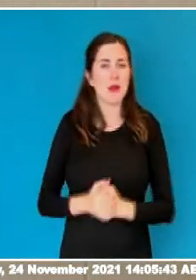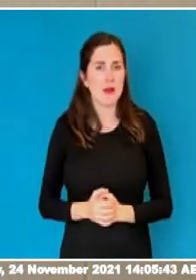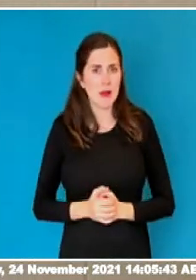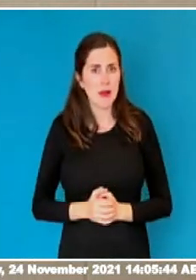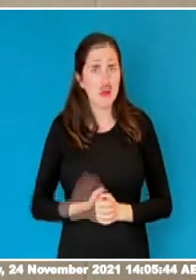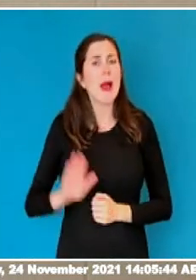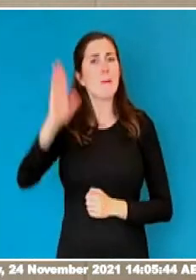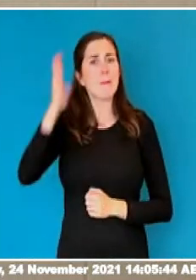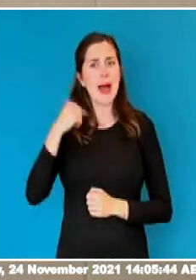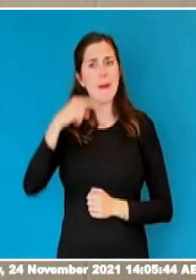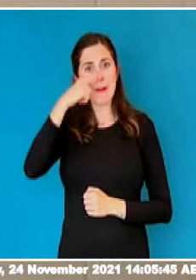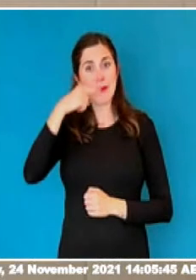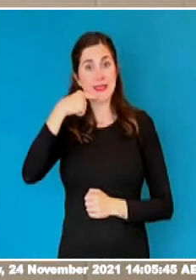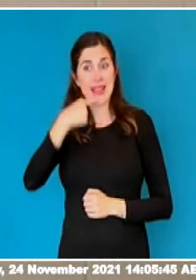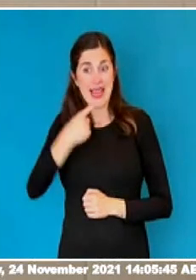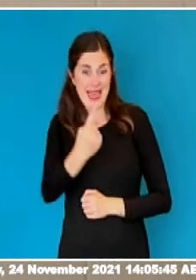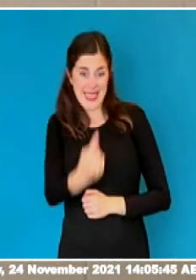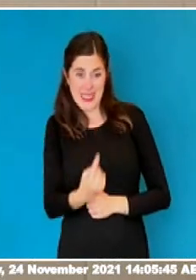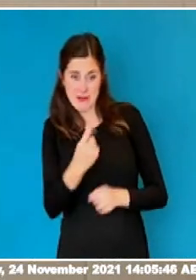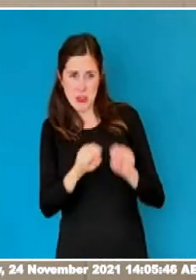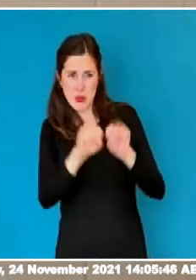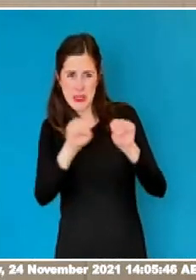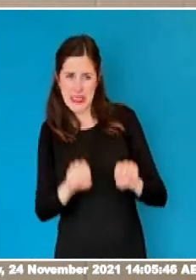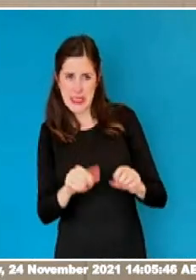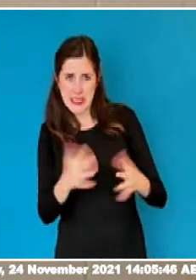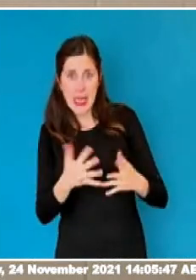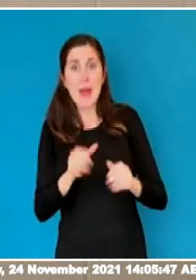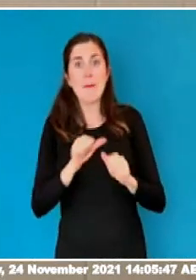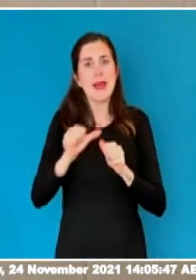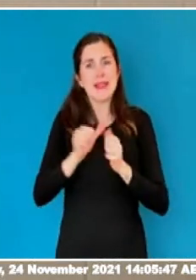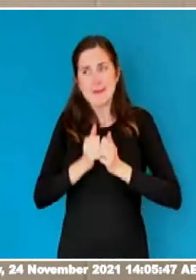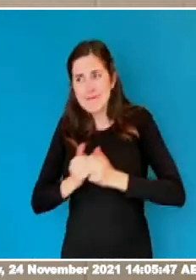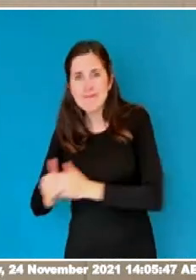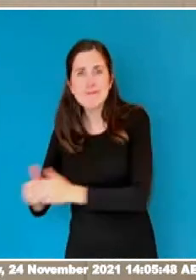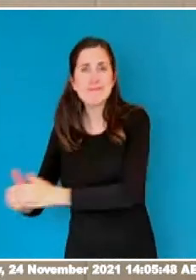Partnership to improve work participation aims to look at the systems as a whole